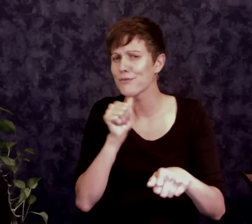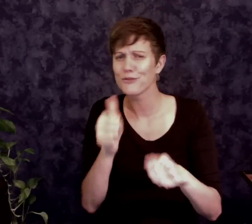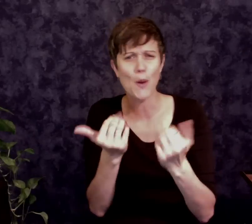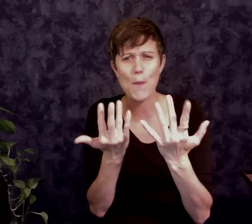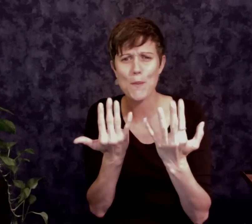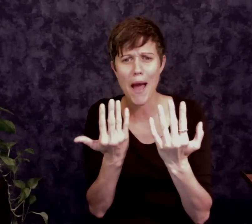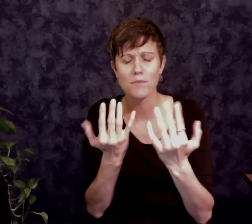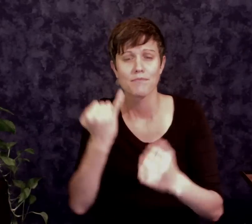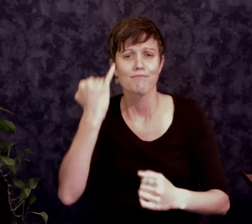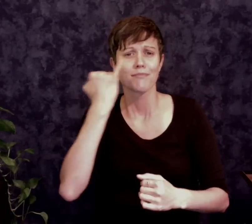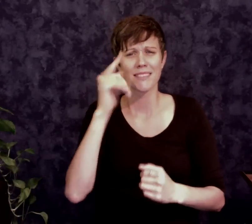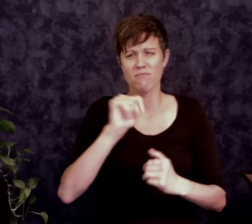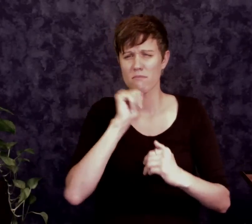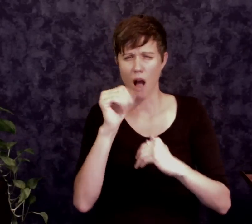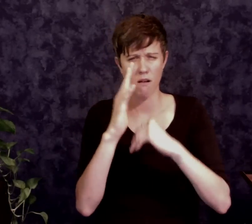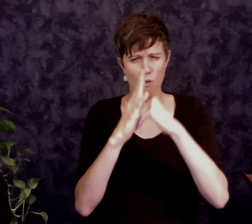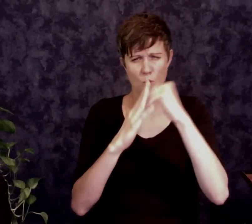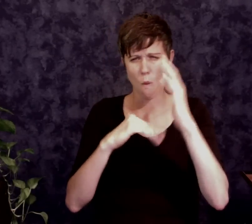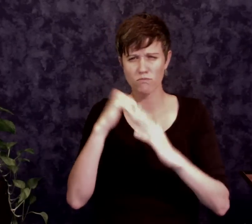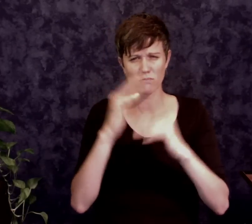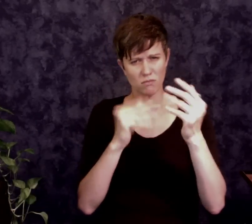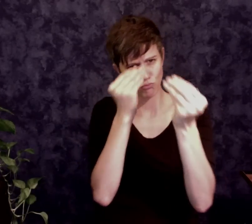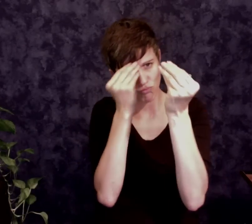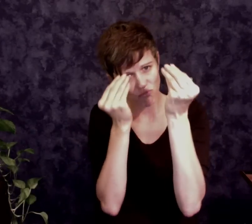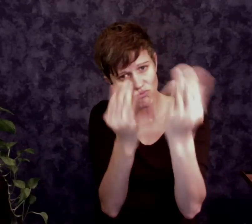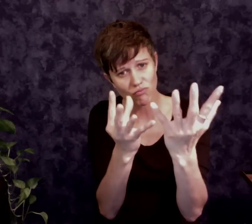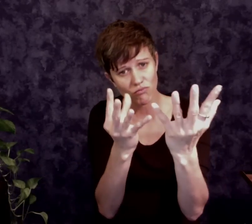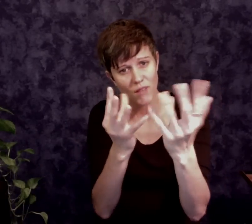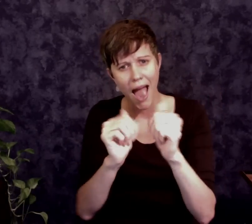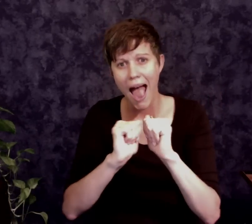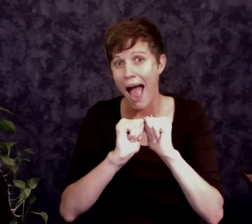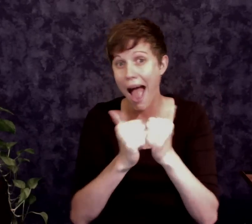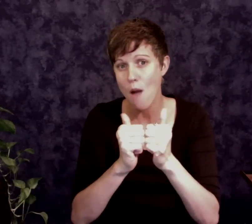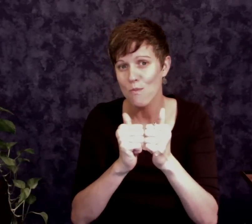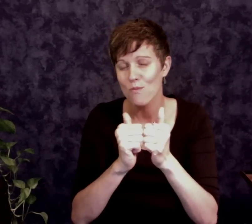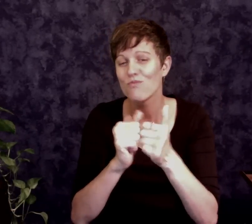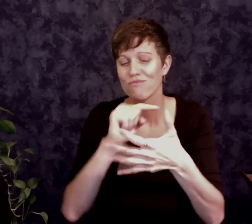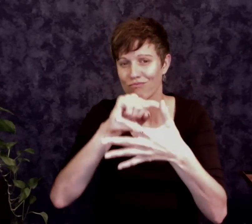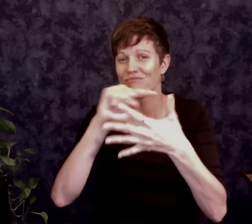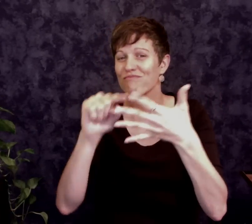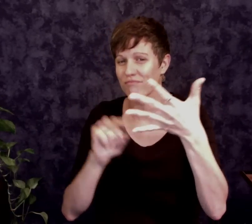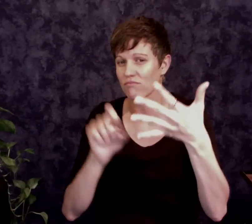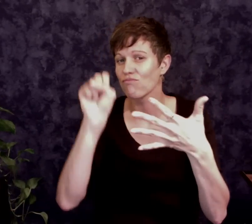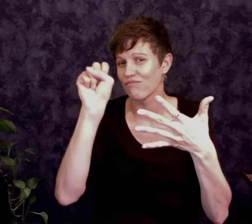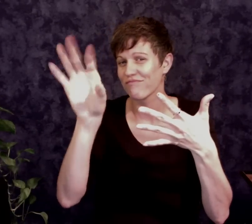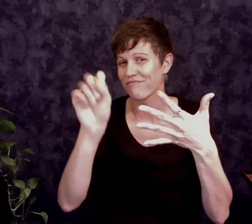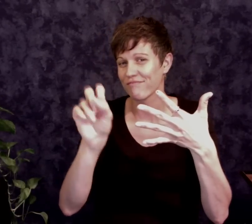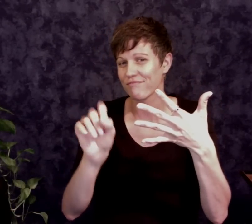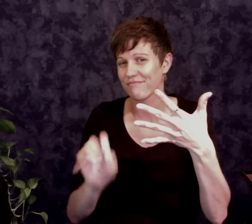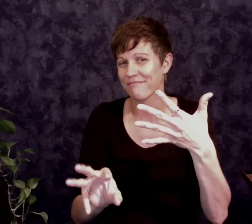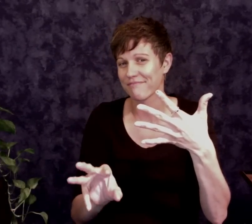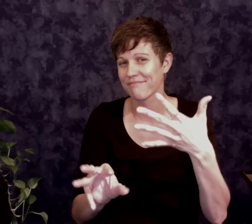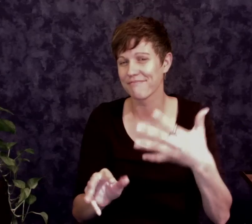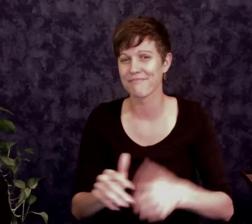Don’t wait. If you aren’t comfortable, let your partner know! How? Here are some ways: